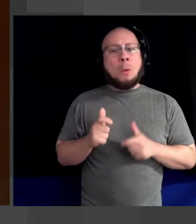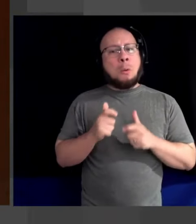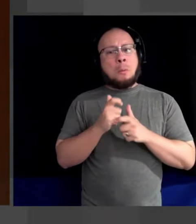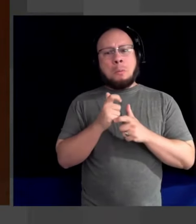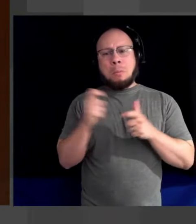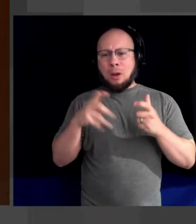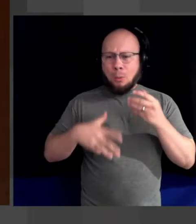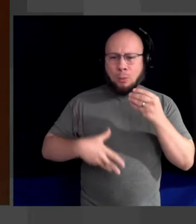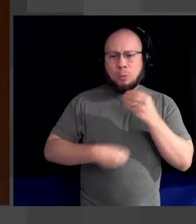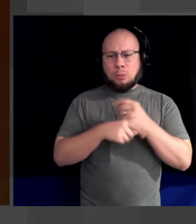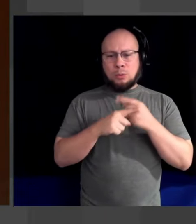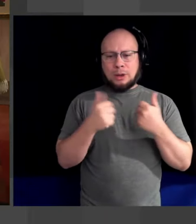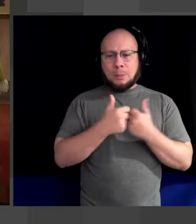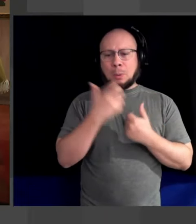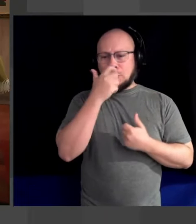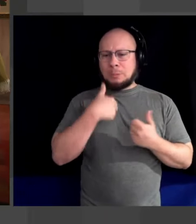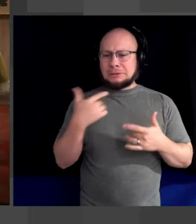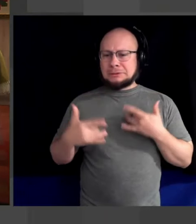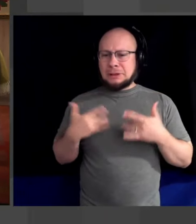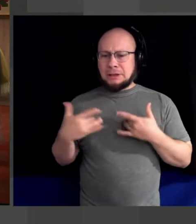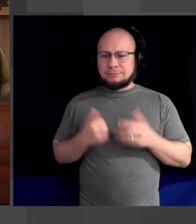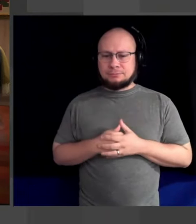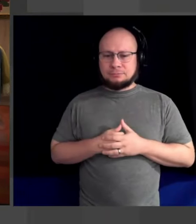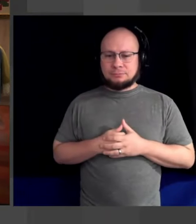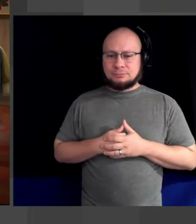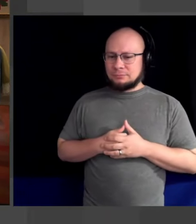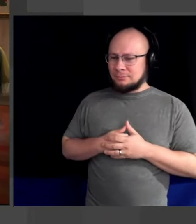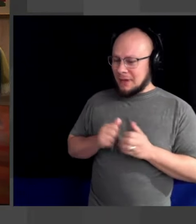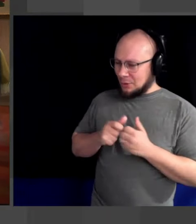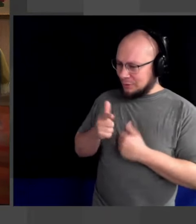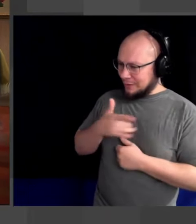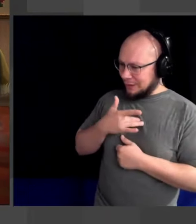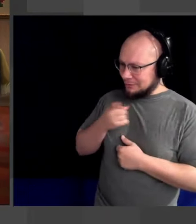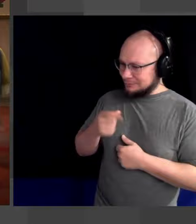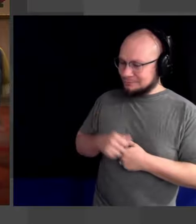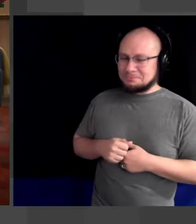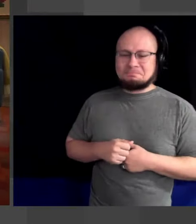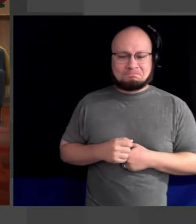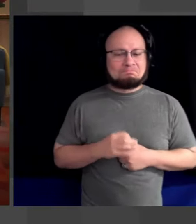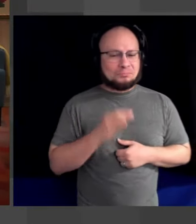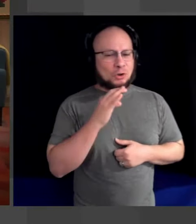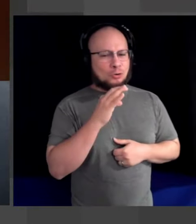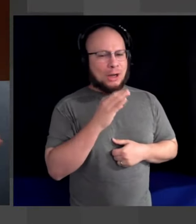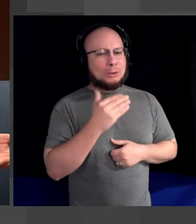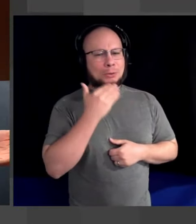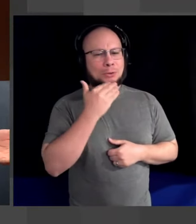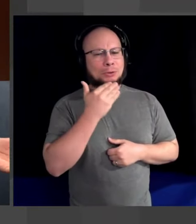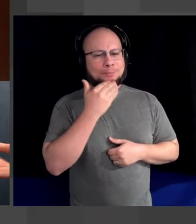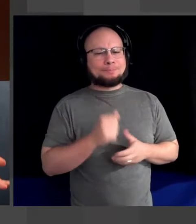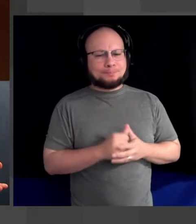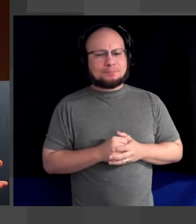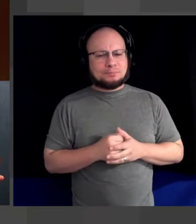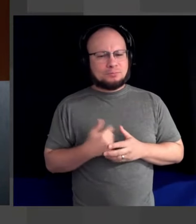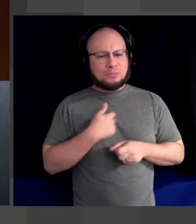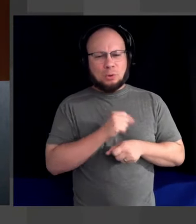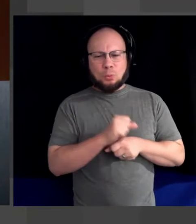CLIFFS AS WELL. THIS IS SUN A BIG UPDATE AND I'M SO EXCITED. HOW ARE YOU FEELING AGNES?